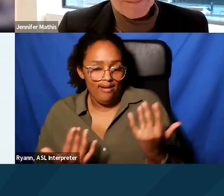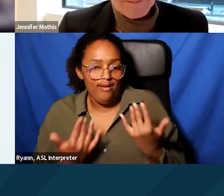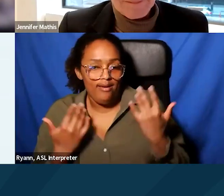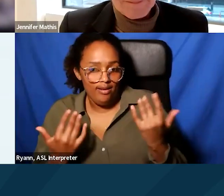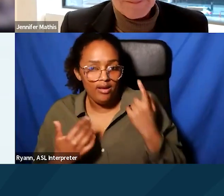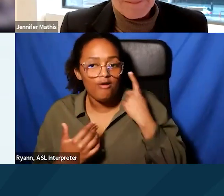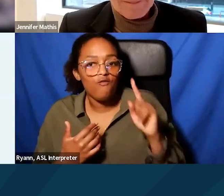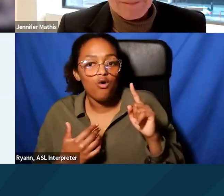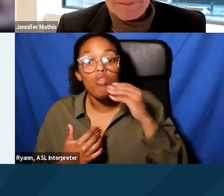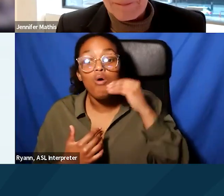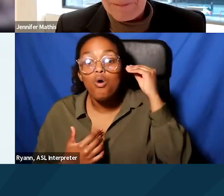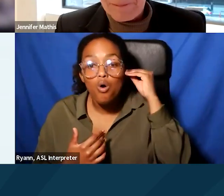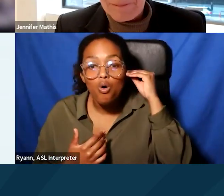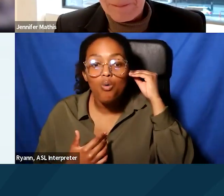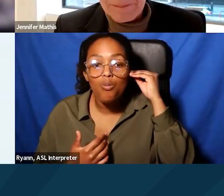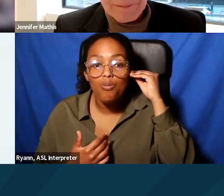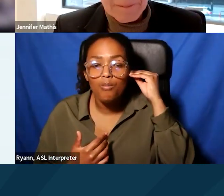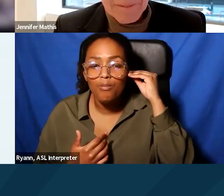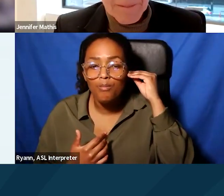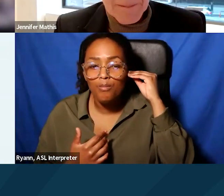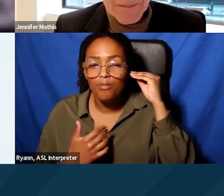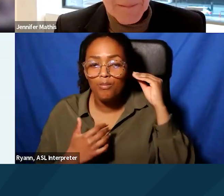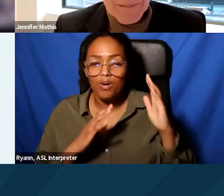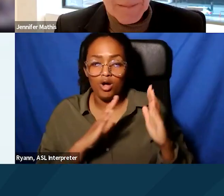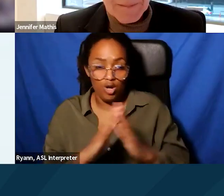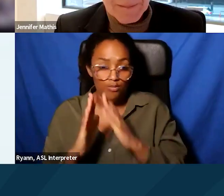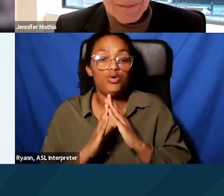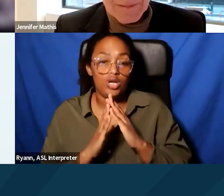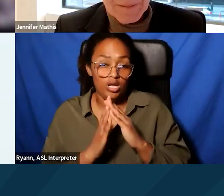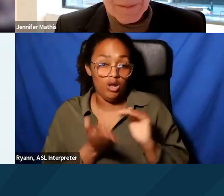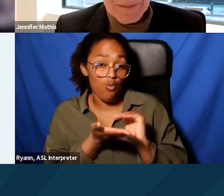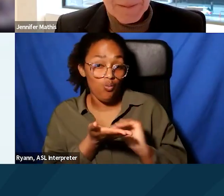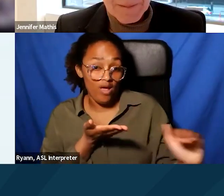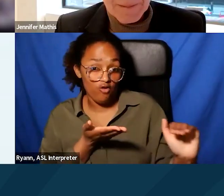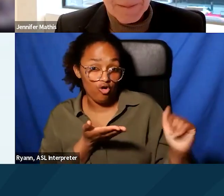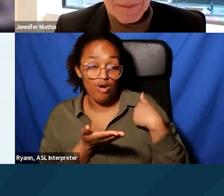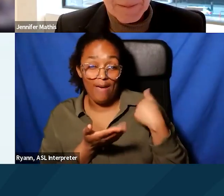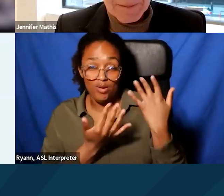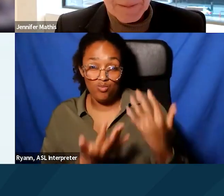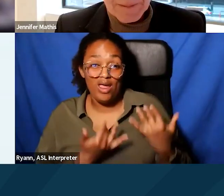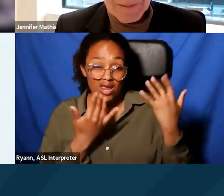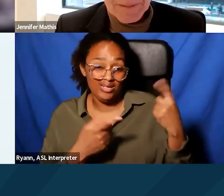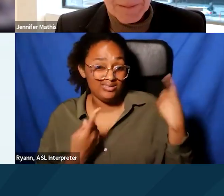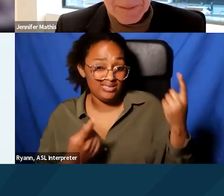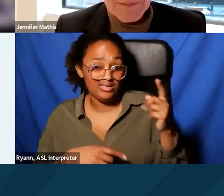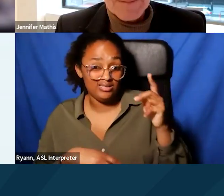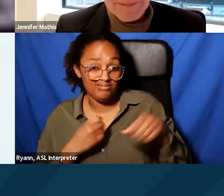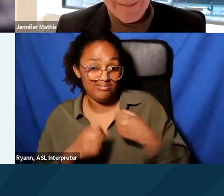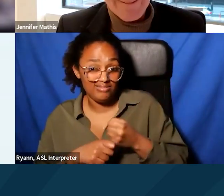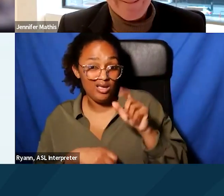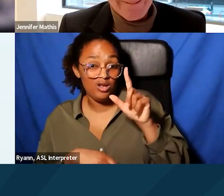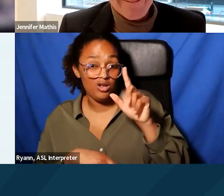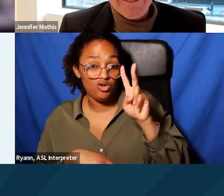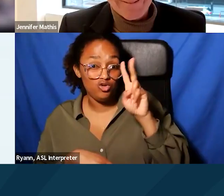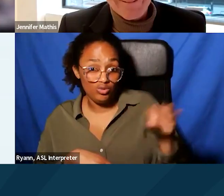home community waiver in Texas since 2007, and I finally got my waiver slot last year.